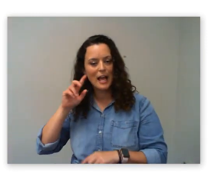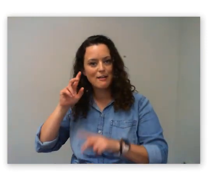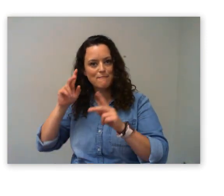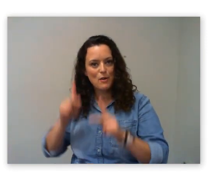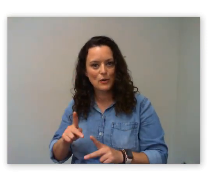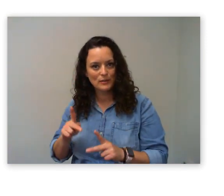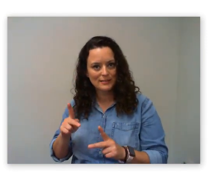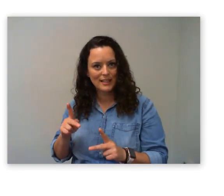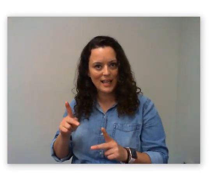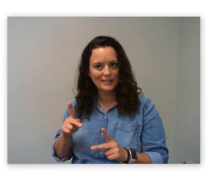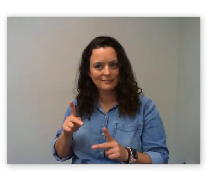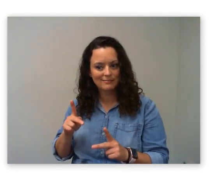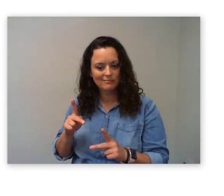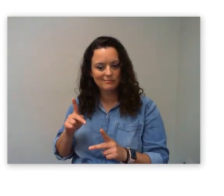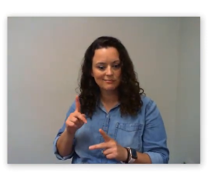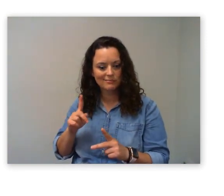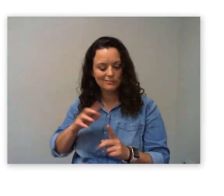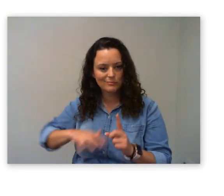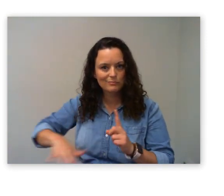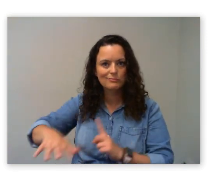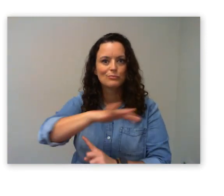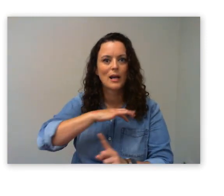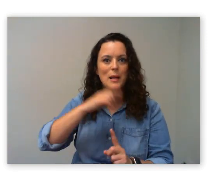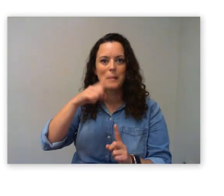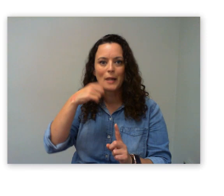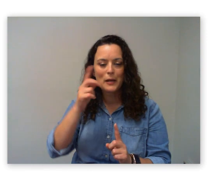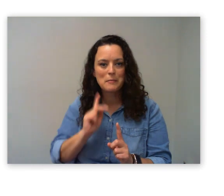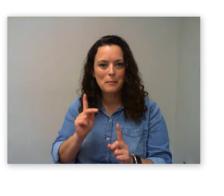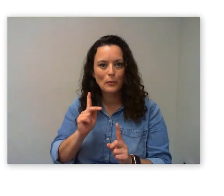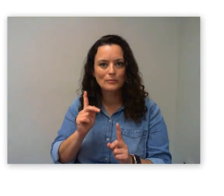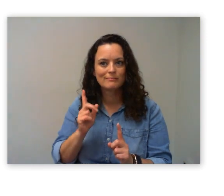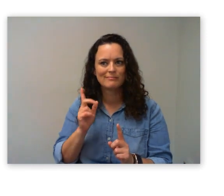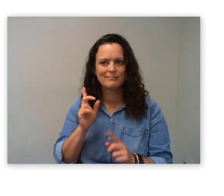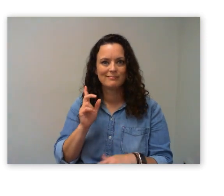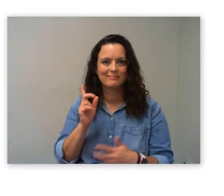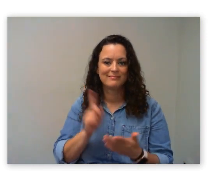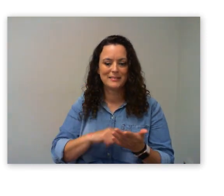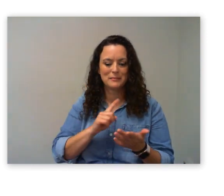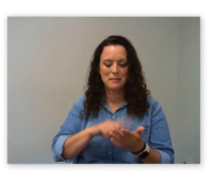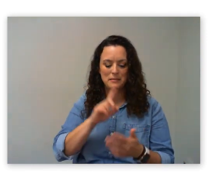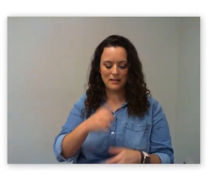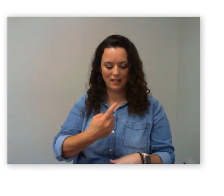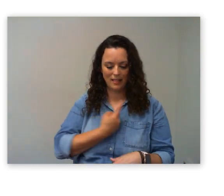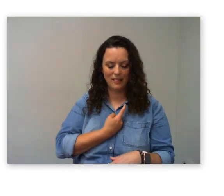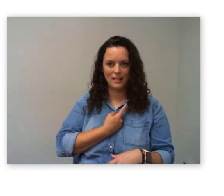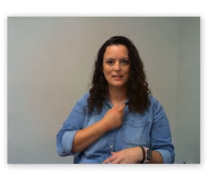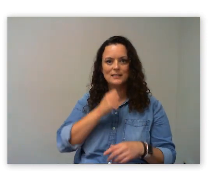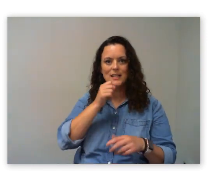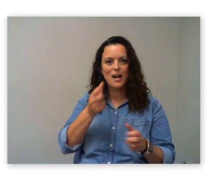world of hearing people they don't always get that opportunity to build relationships